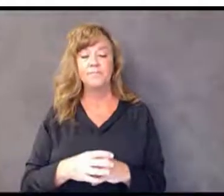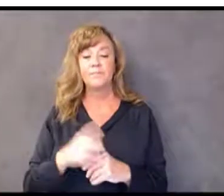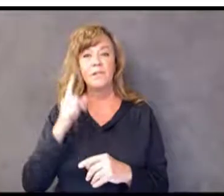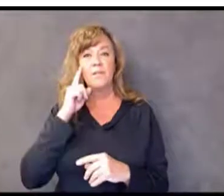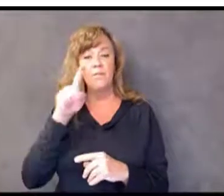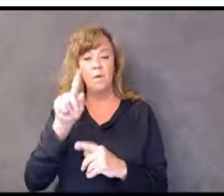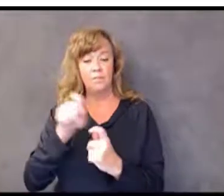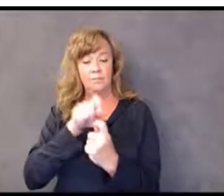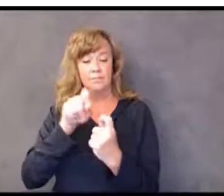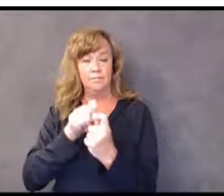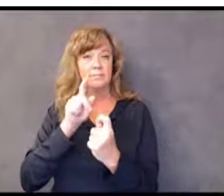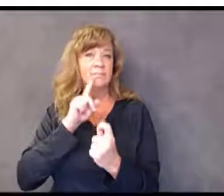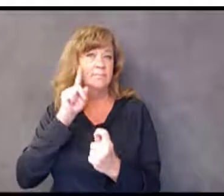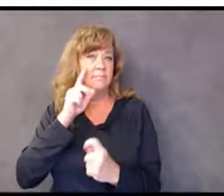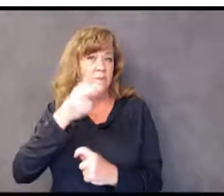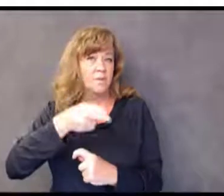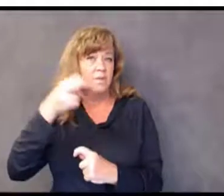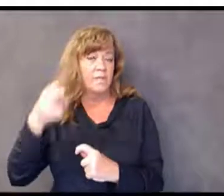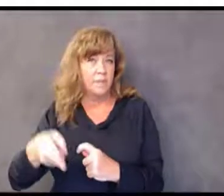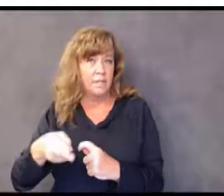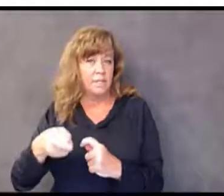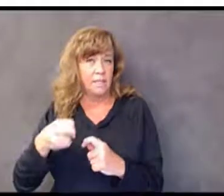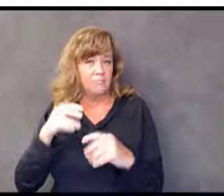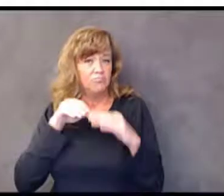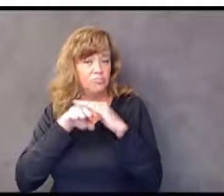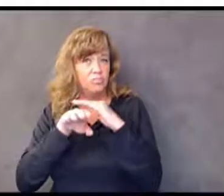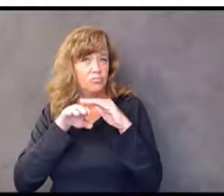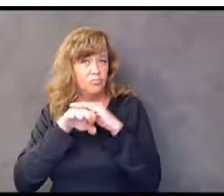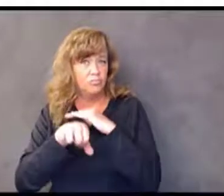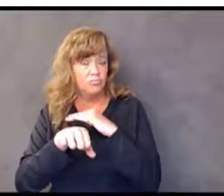Appendix E and will be covered in this training.